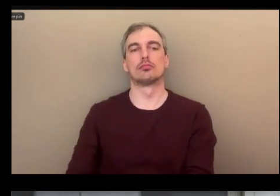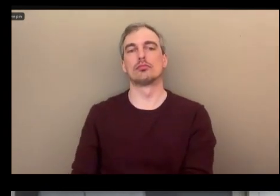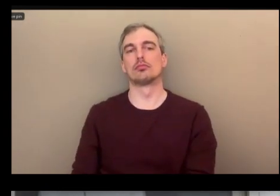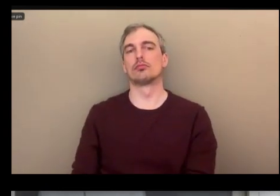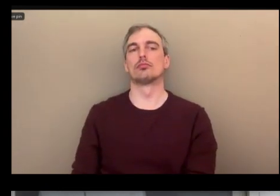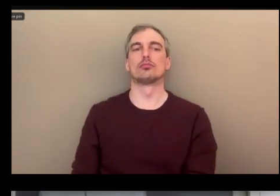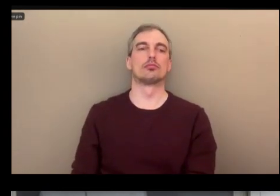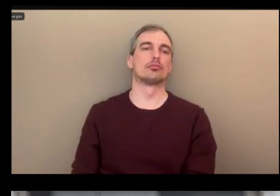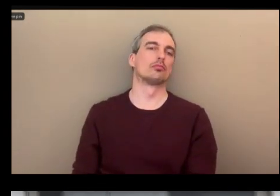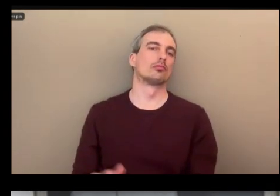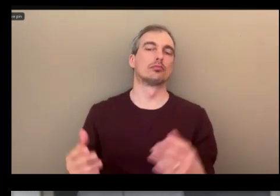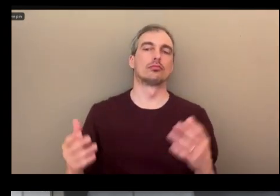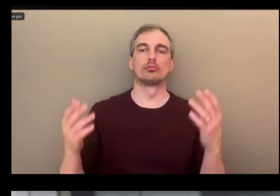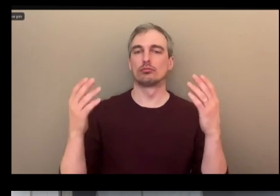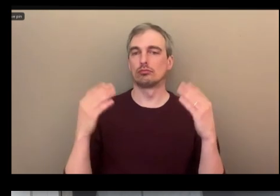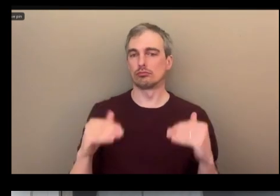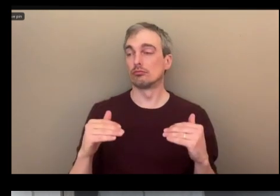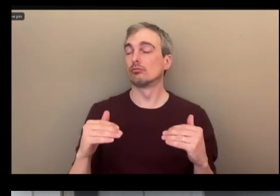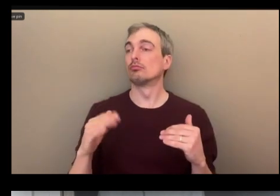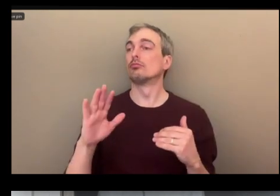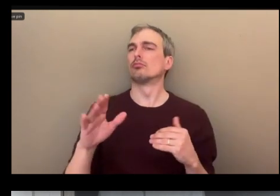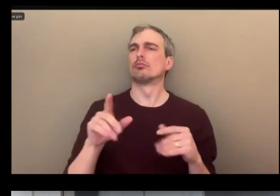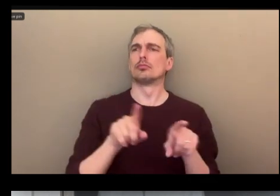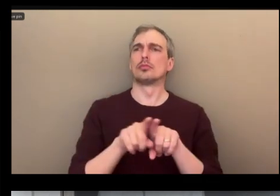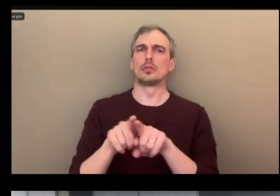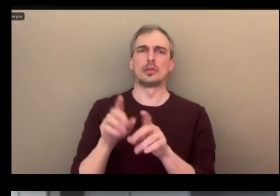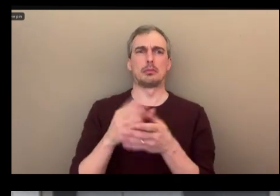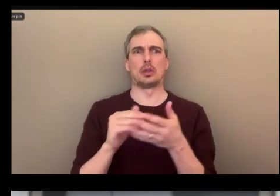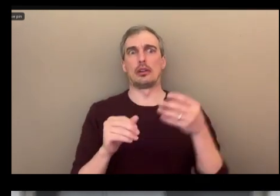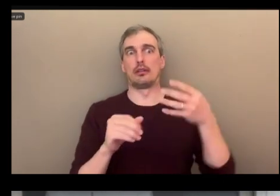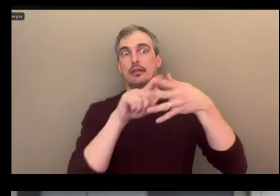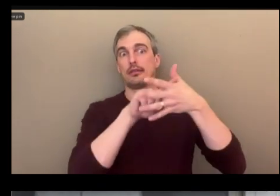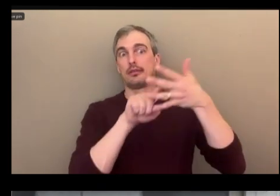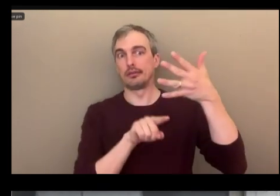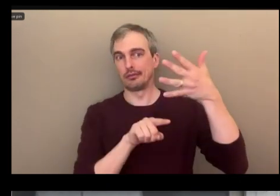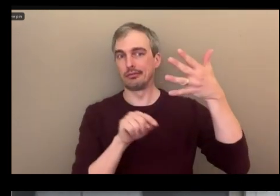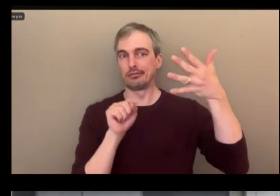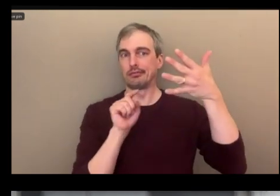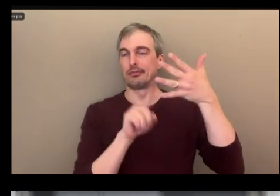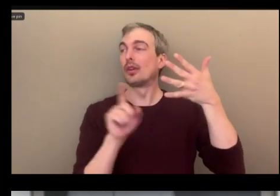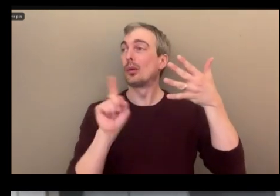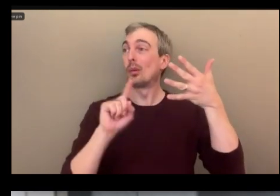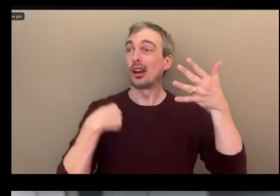It's not the most glamorous place in the world. It's not New York City. It is Freehold, New Jersey.